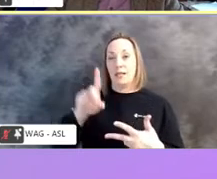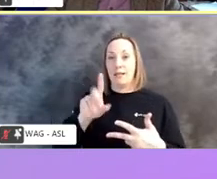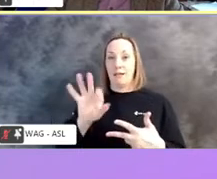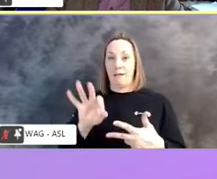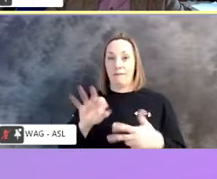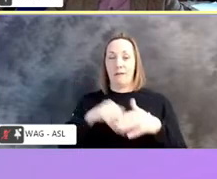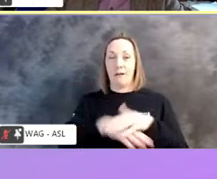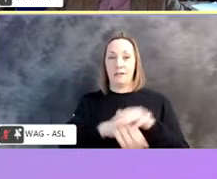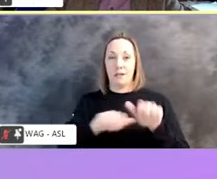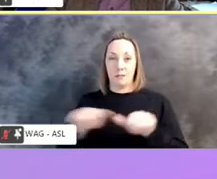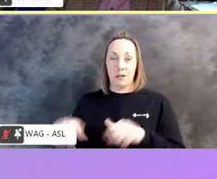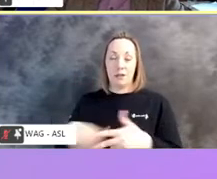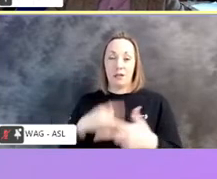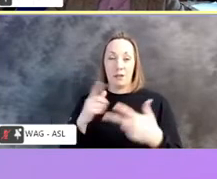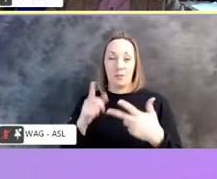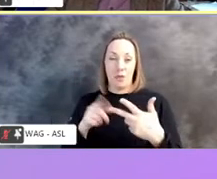surprise to anyone. Number one